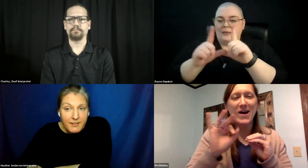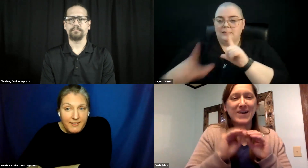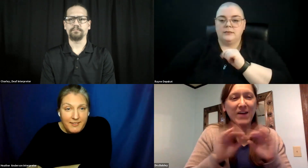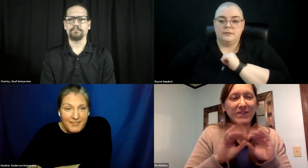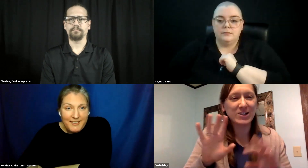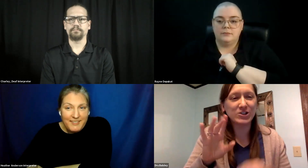Sure.